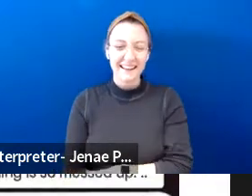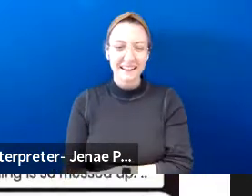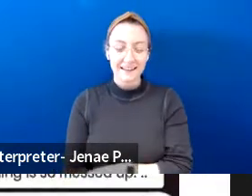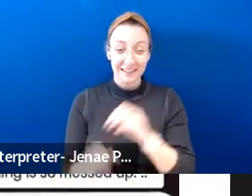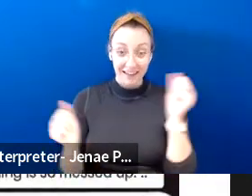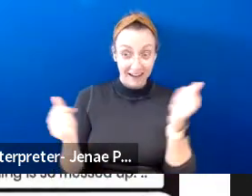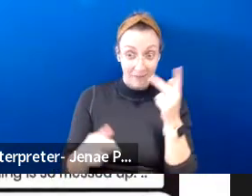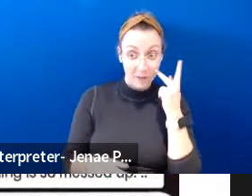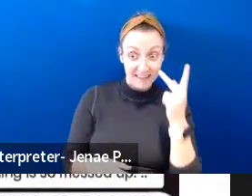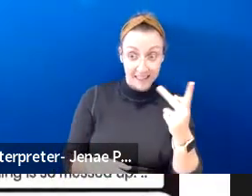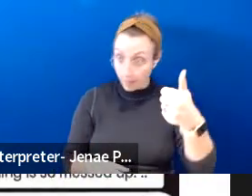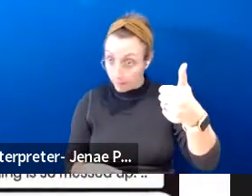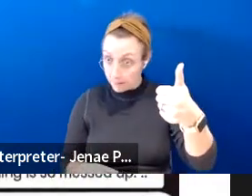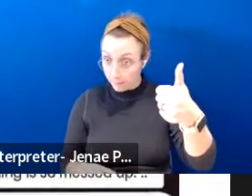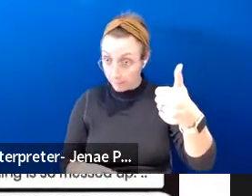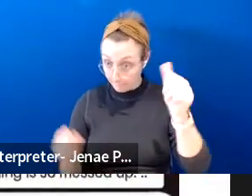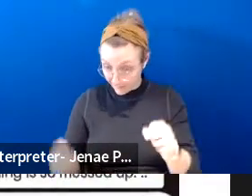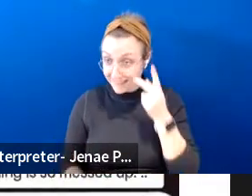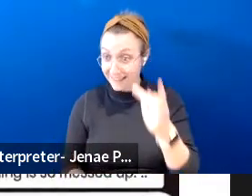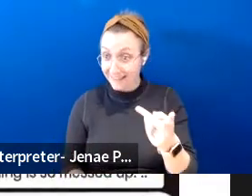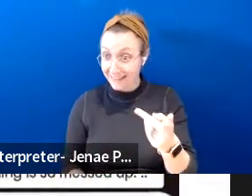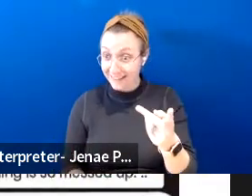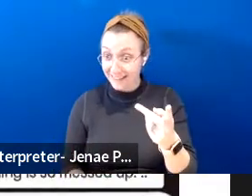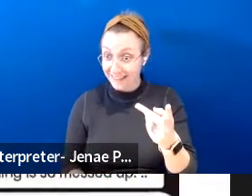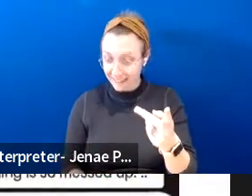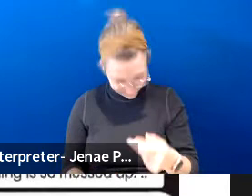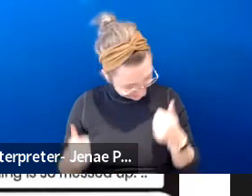Just give me a thumbs up. Thumbs up. Okay.